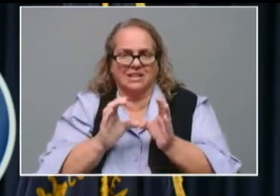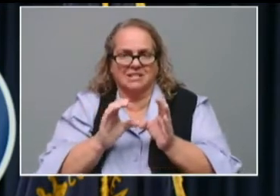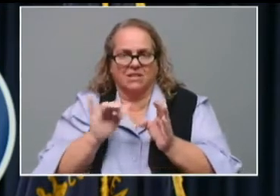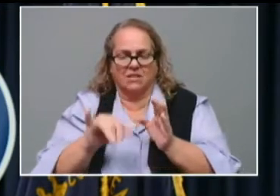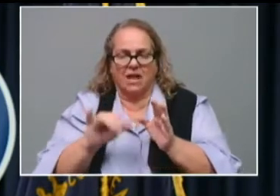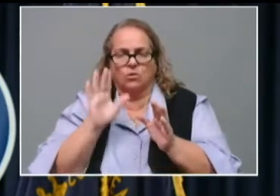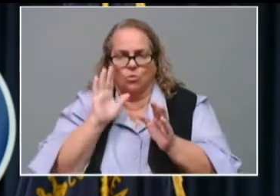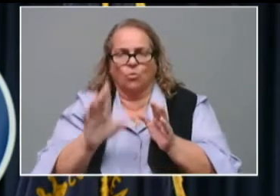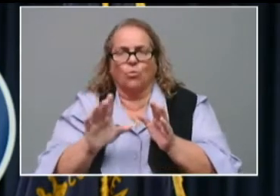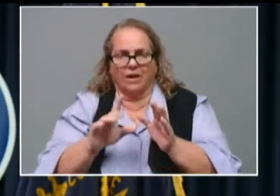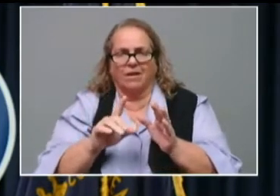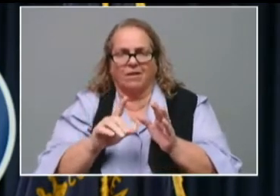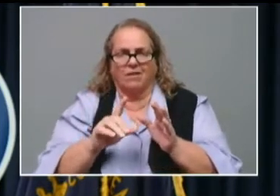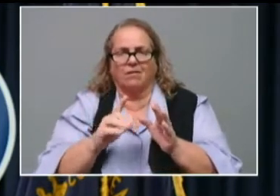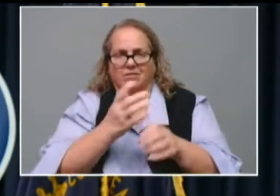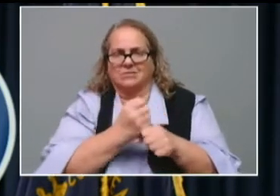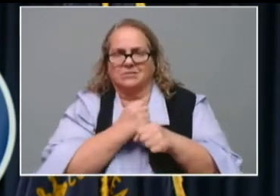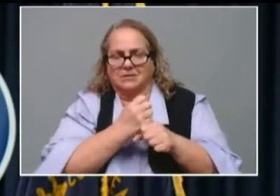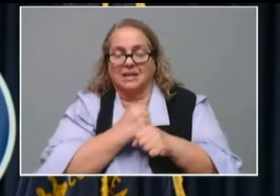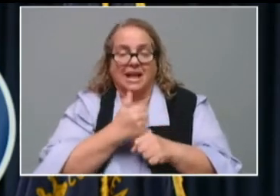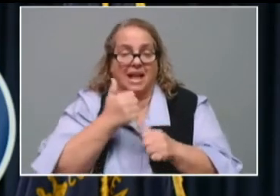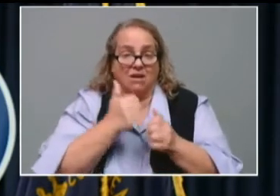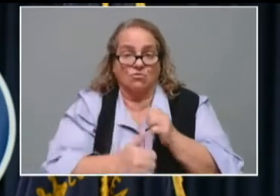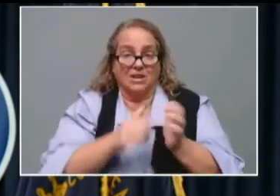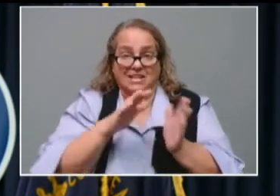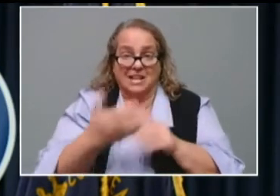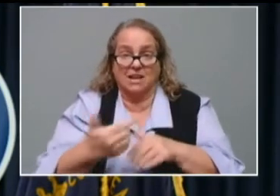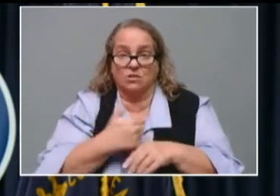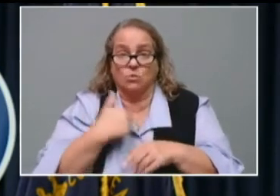about every death that we've announced has really been about a three week